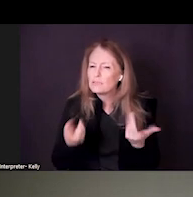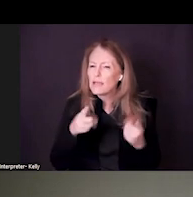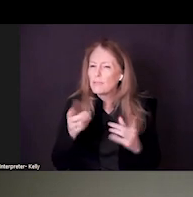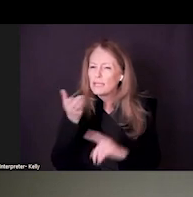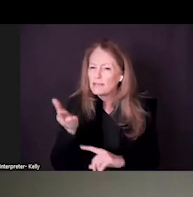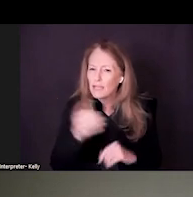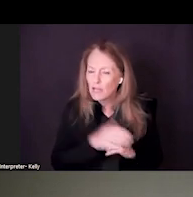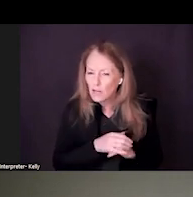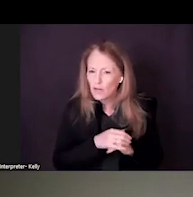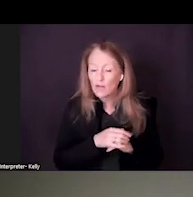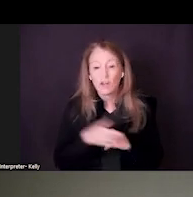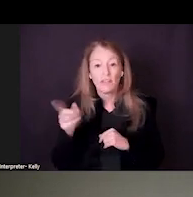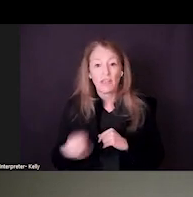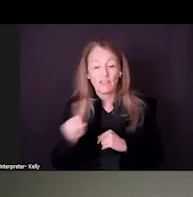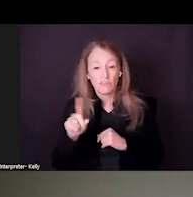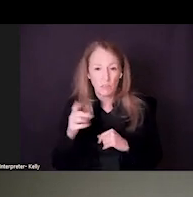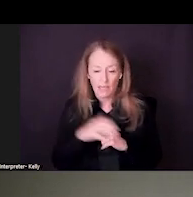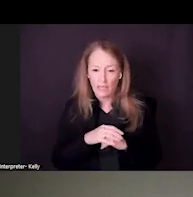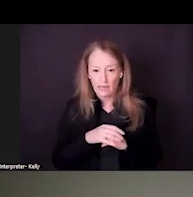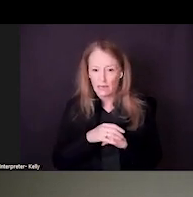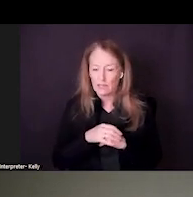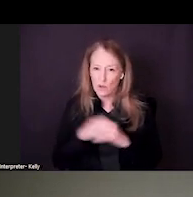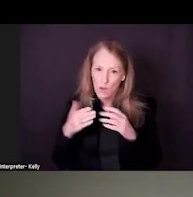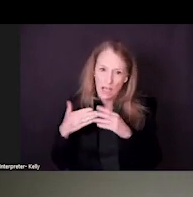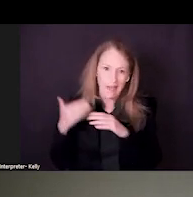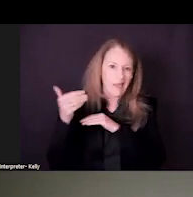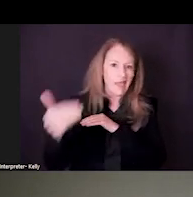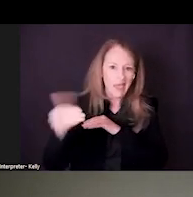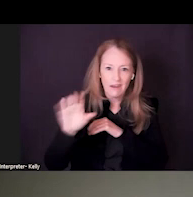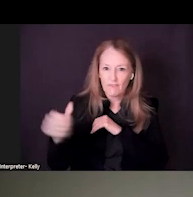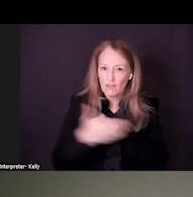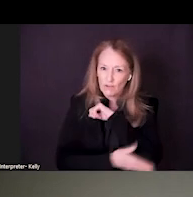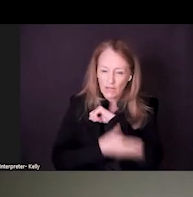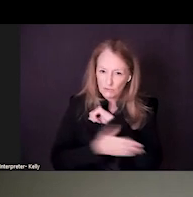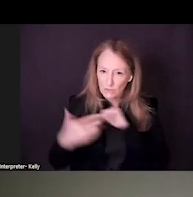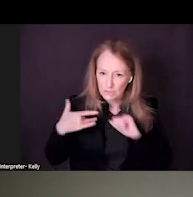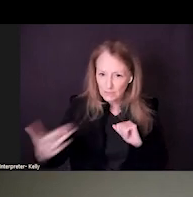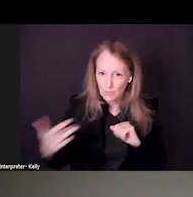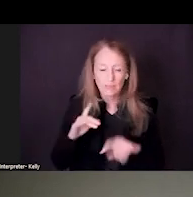FAR BEFORE OTHER COUNTRIES, BUT WHERE ARE YOU WITH THE THREE